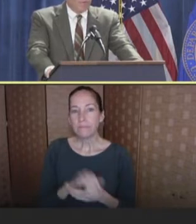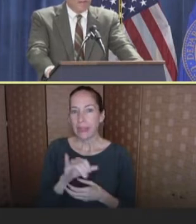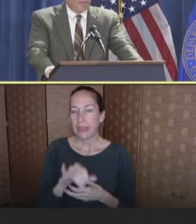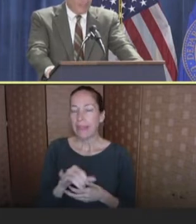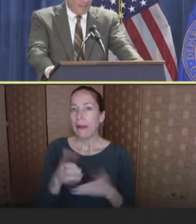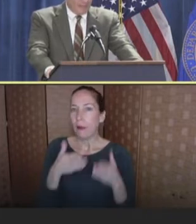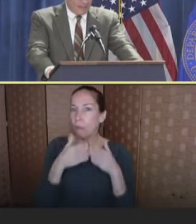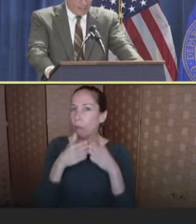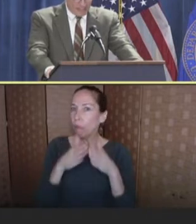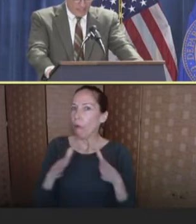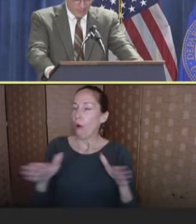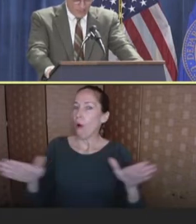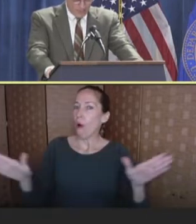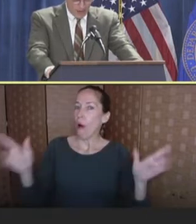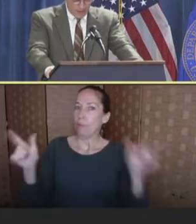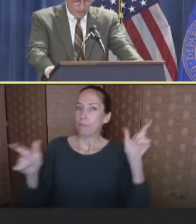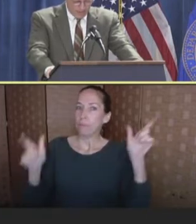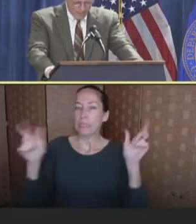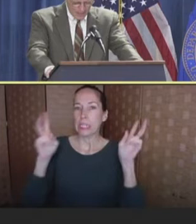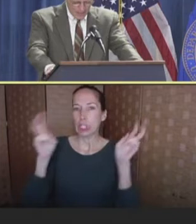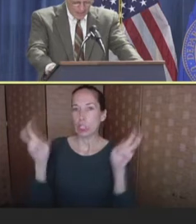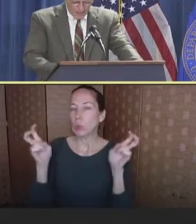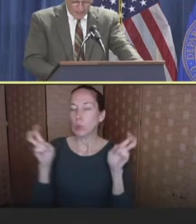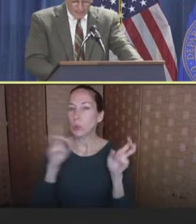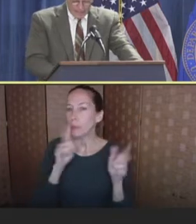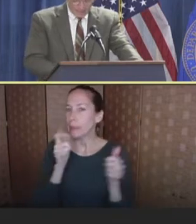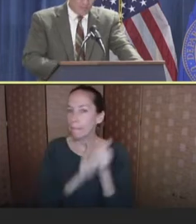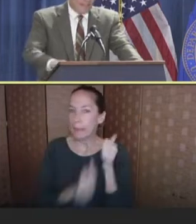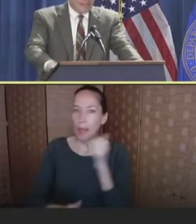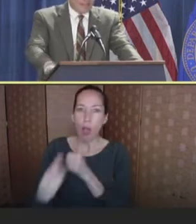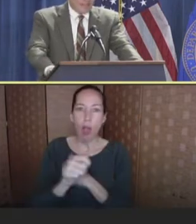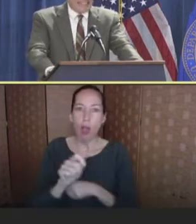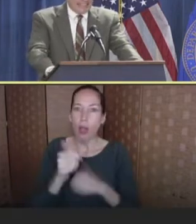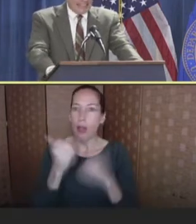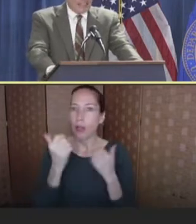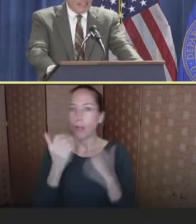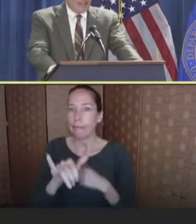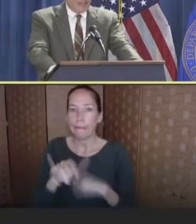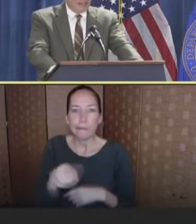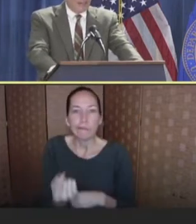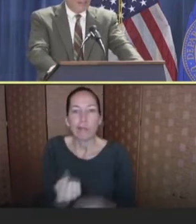beyond vaccination.